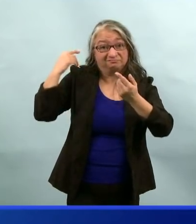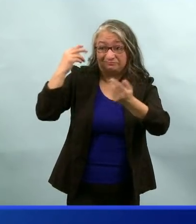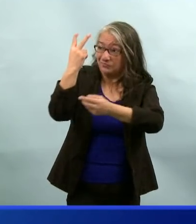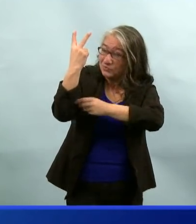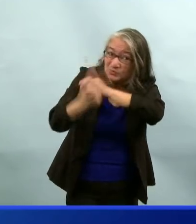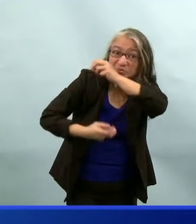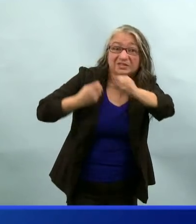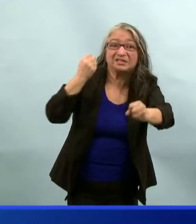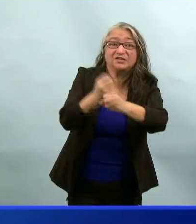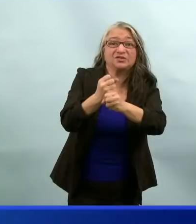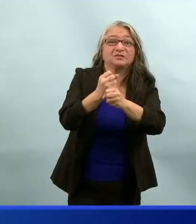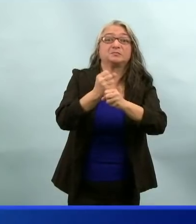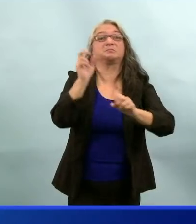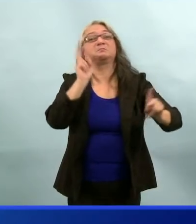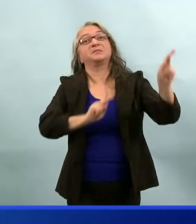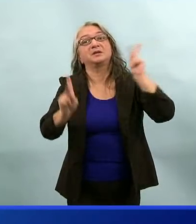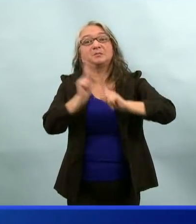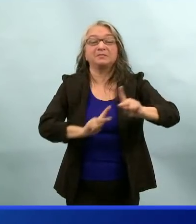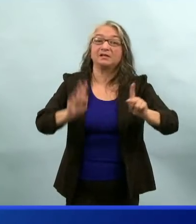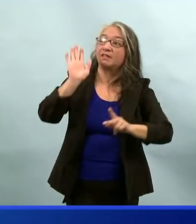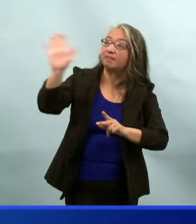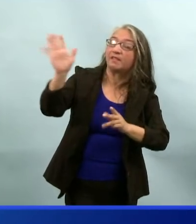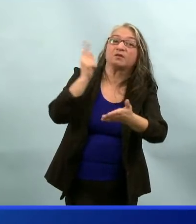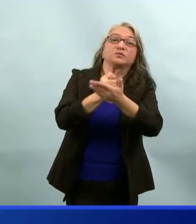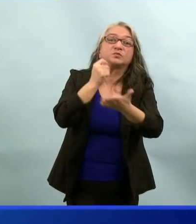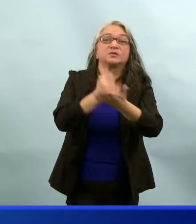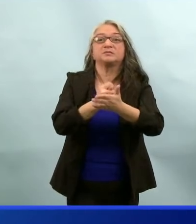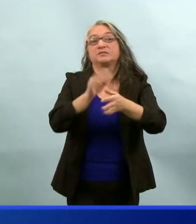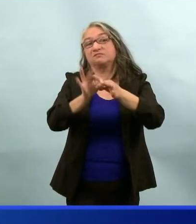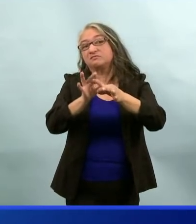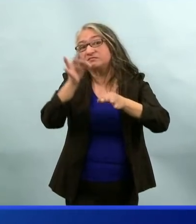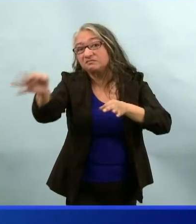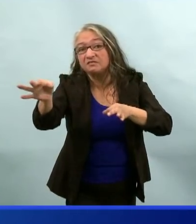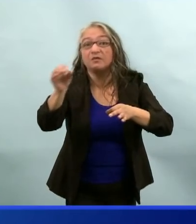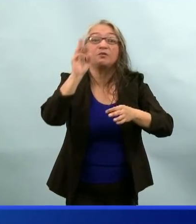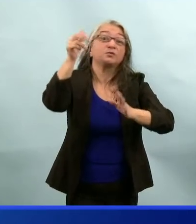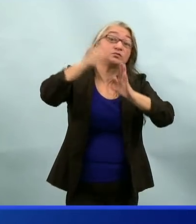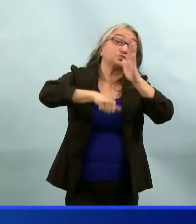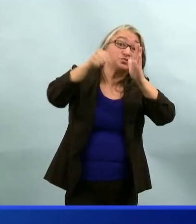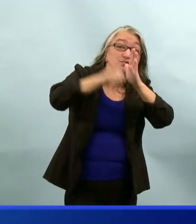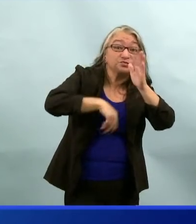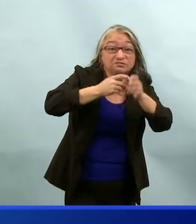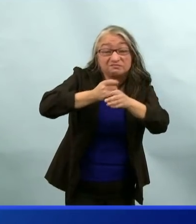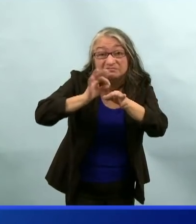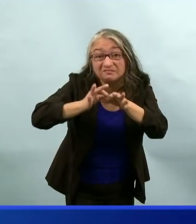cancellations have had on manitobans and our focus really has been on maintaining that care